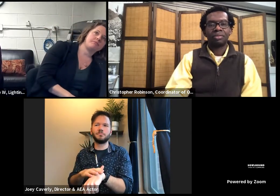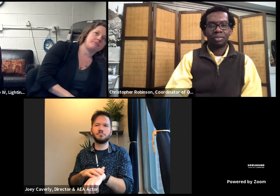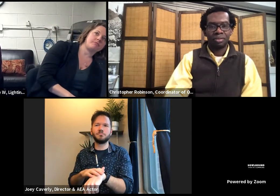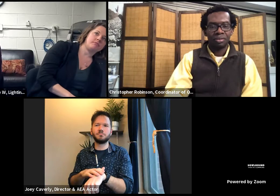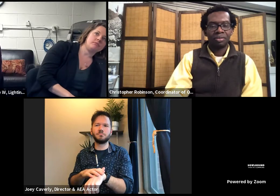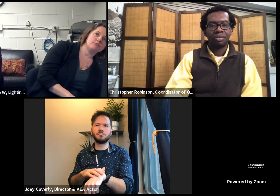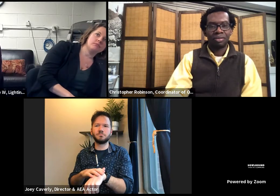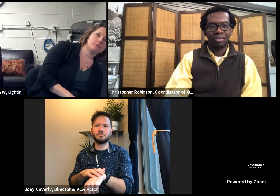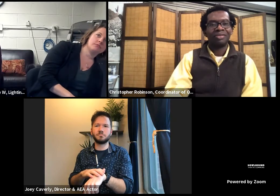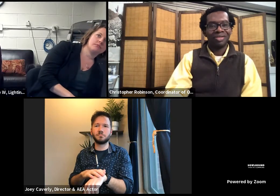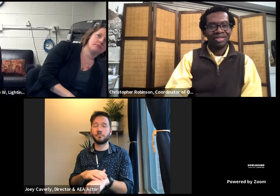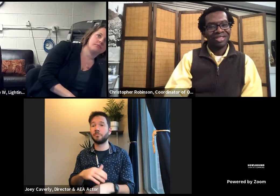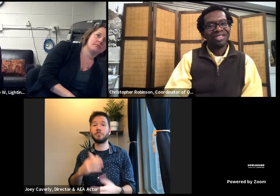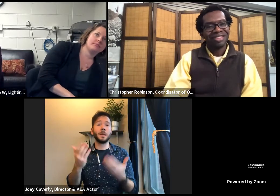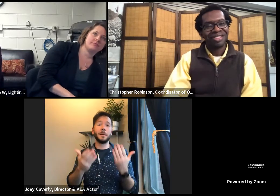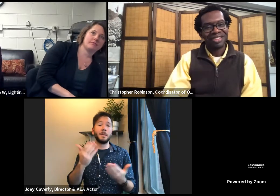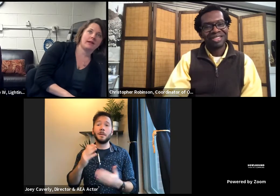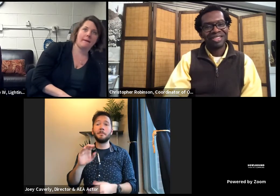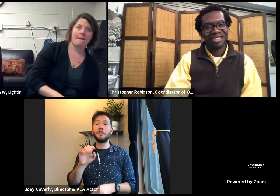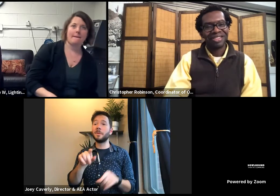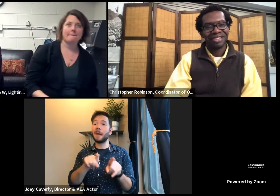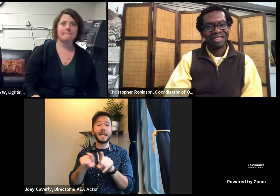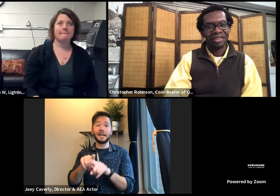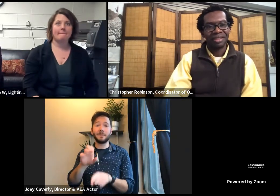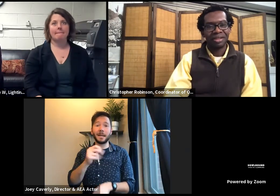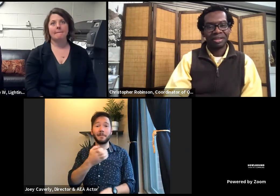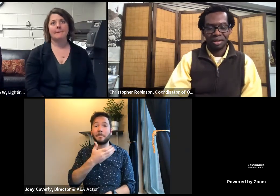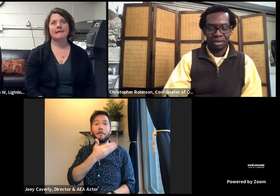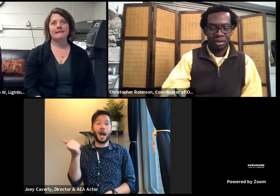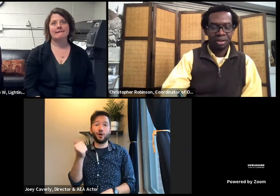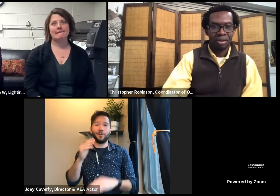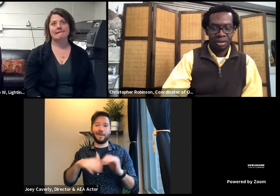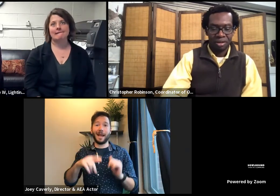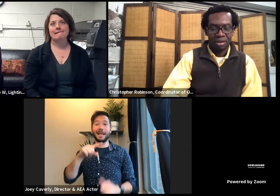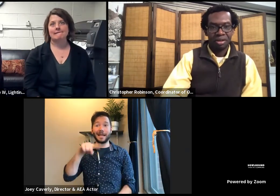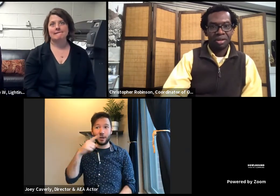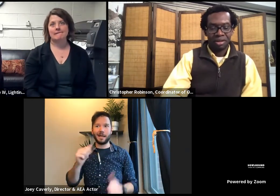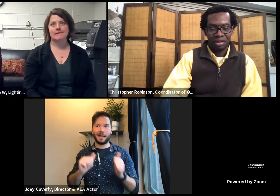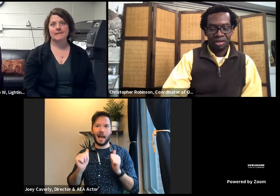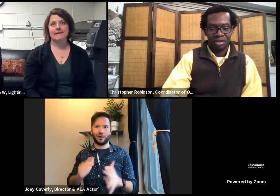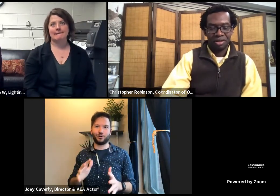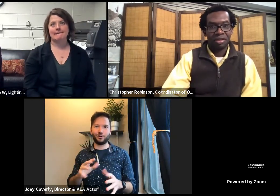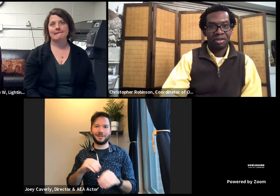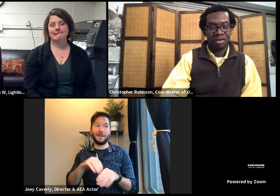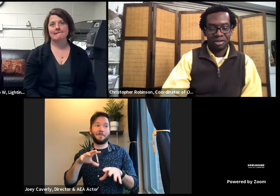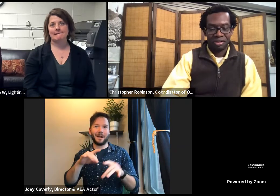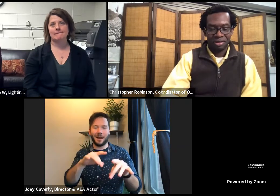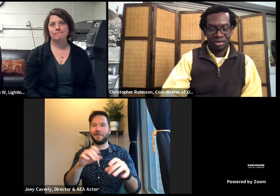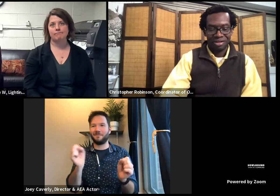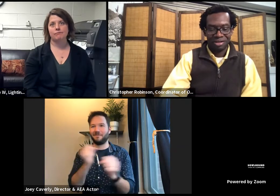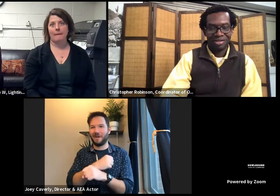and they will be able to pick up on that and develop their own communication with a choreographer who's communicating like that.